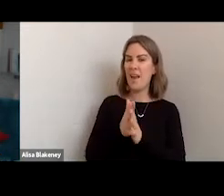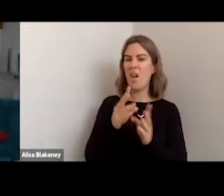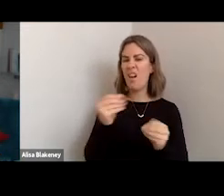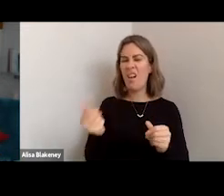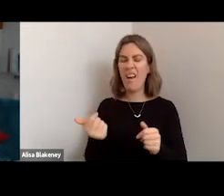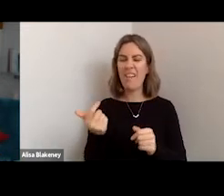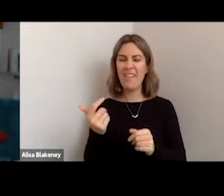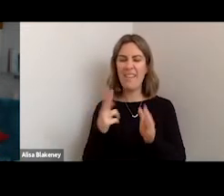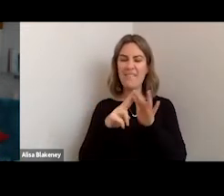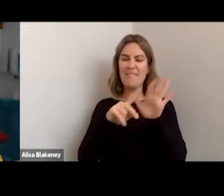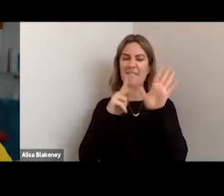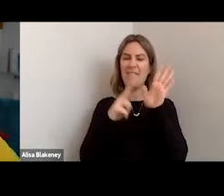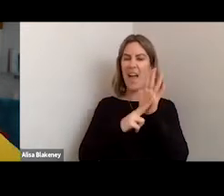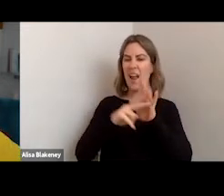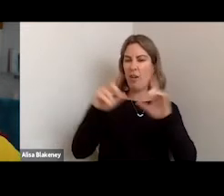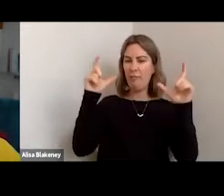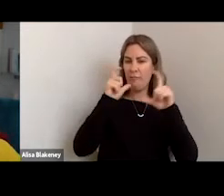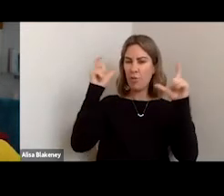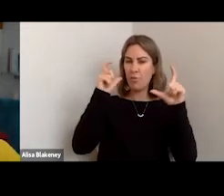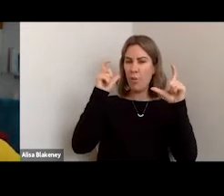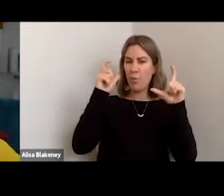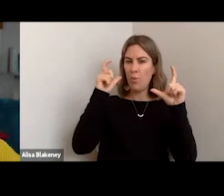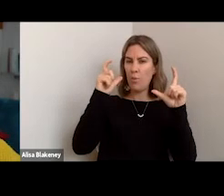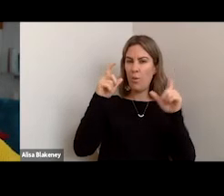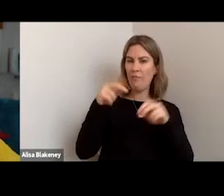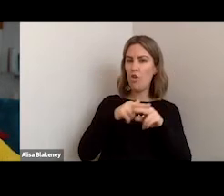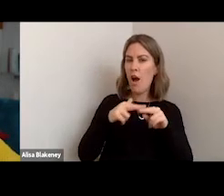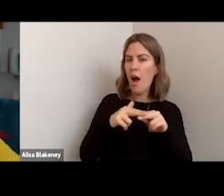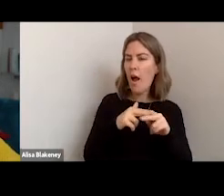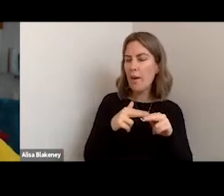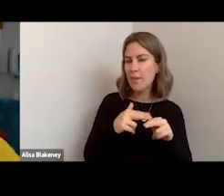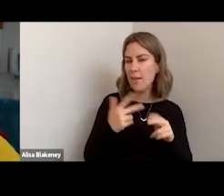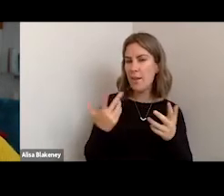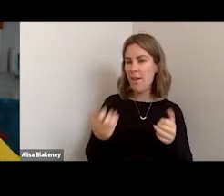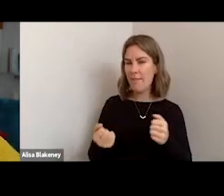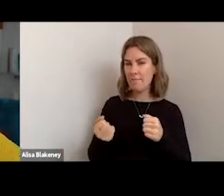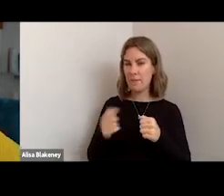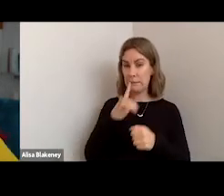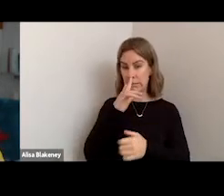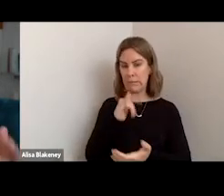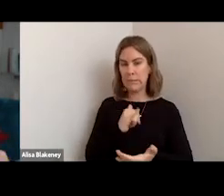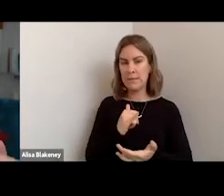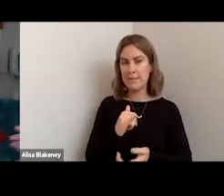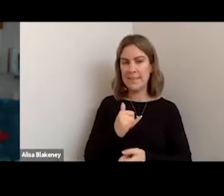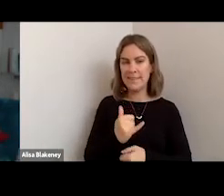fan photo Friday or we do sinner Sunday and it's about showing what